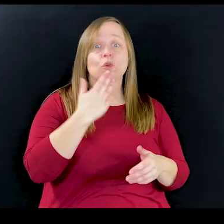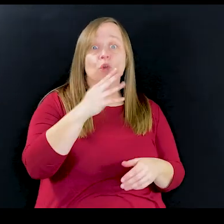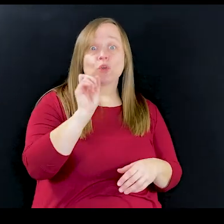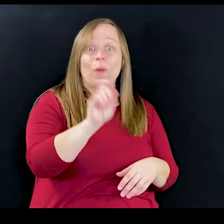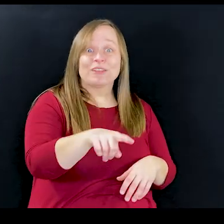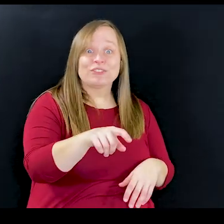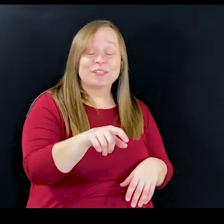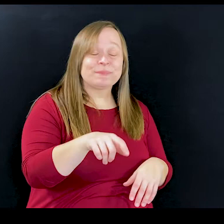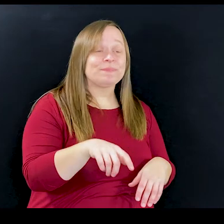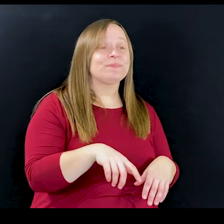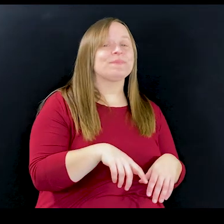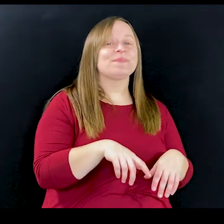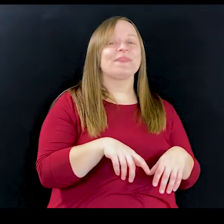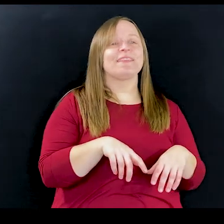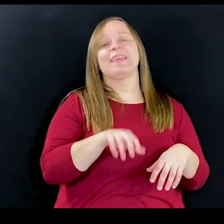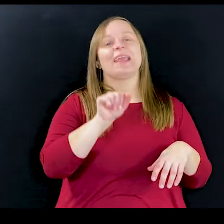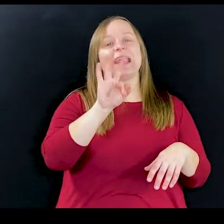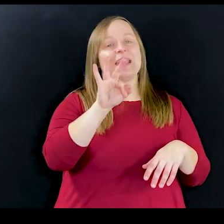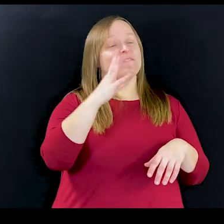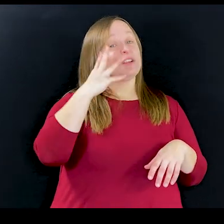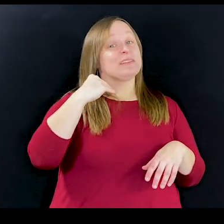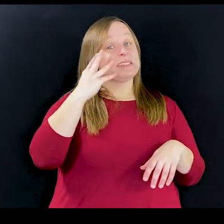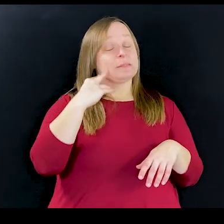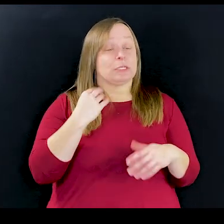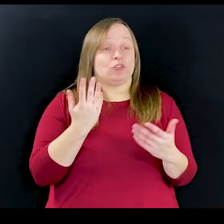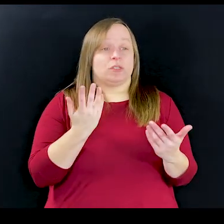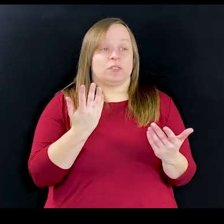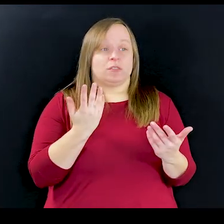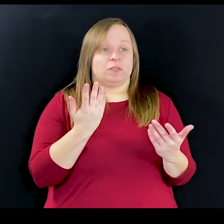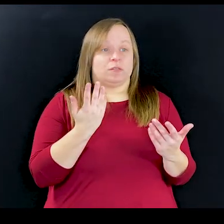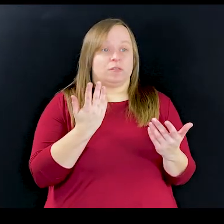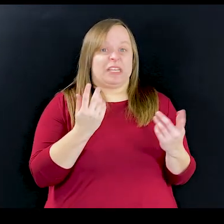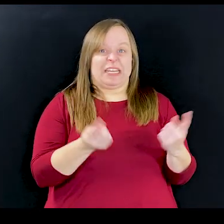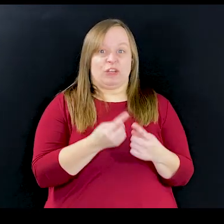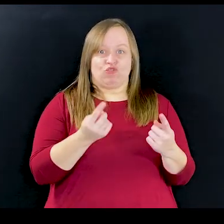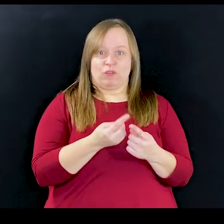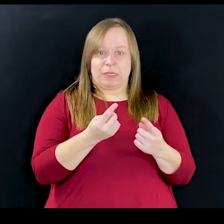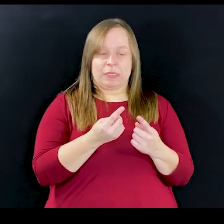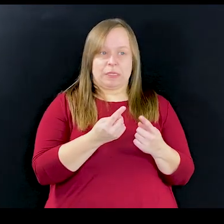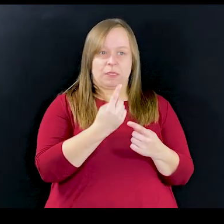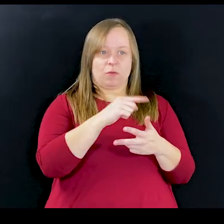That's a great question. And if you have experienced an injury at one